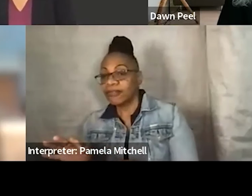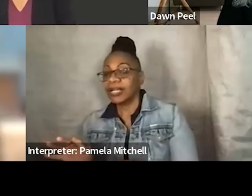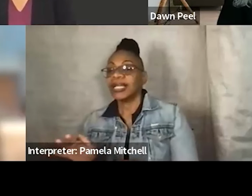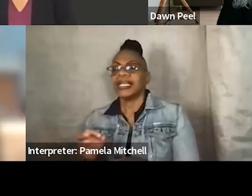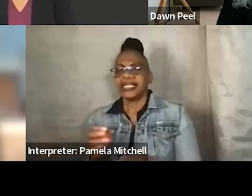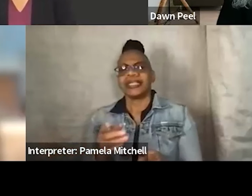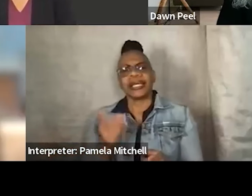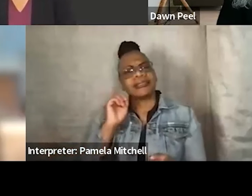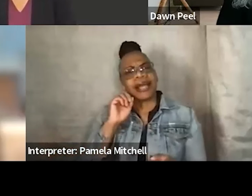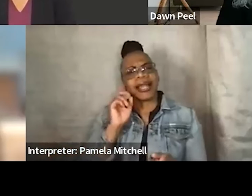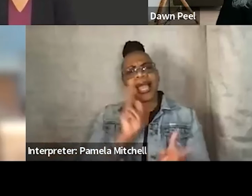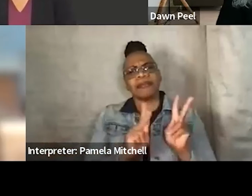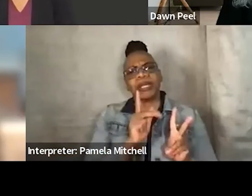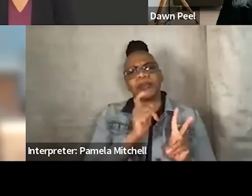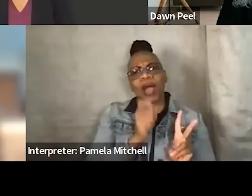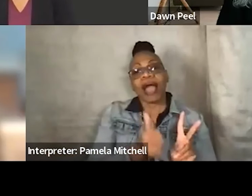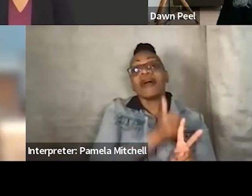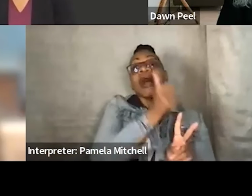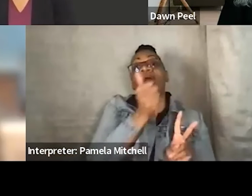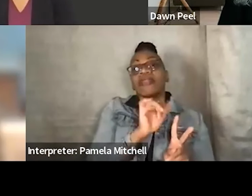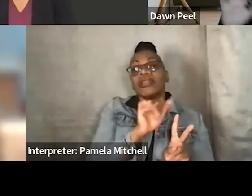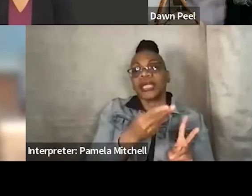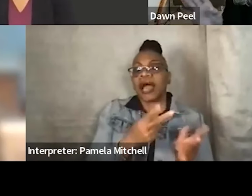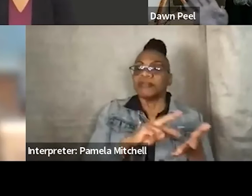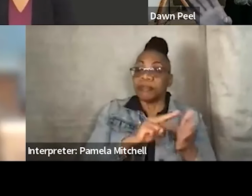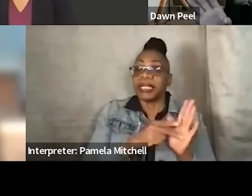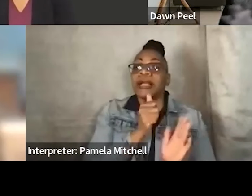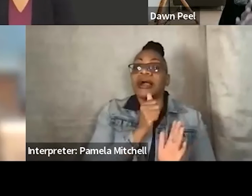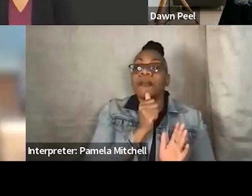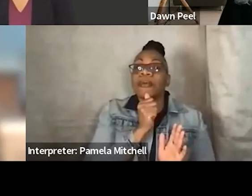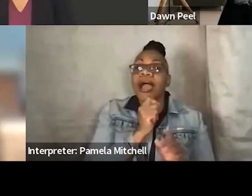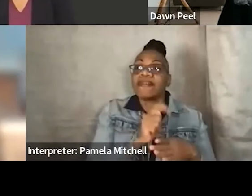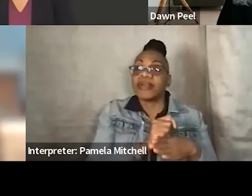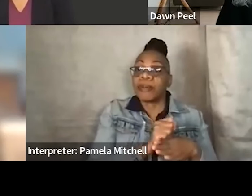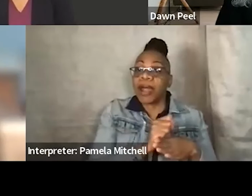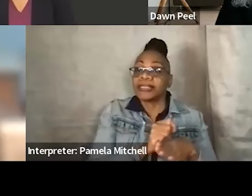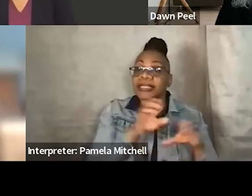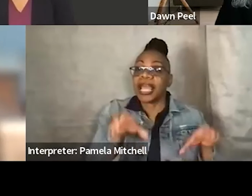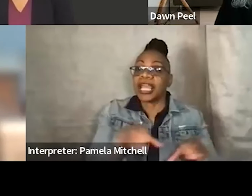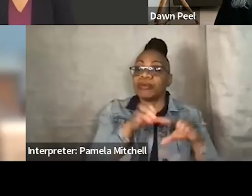say they had a private practice, and, you know, they would do this kind of to supplement that.